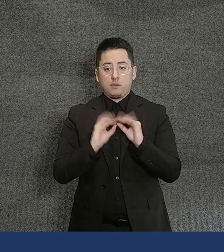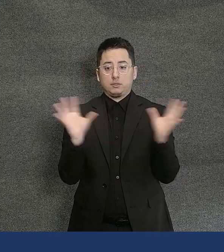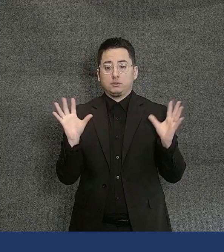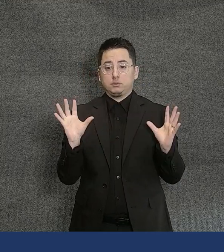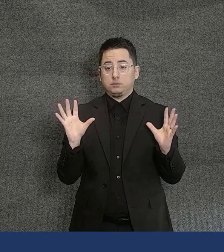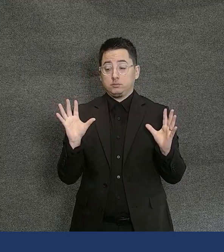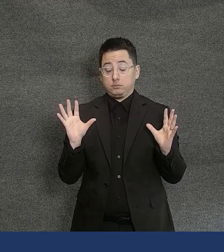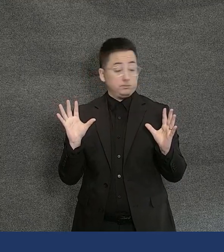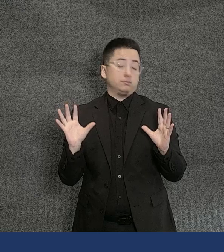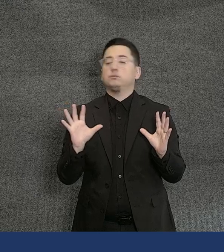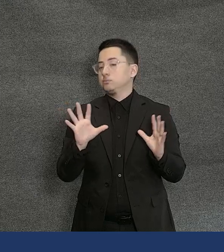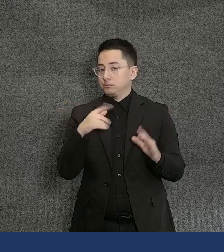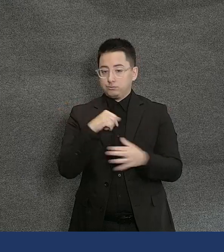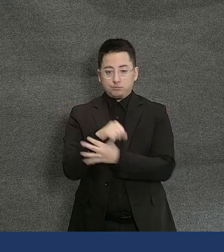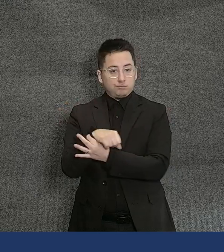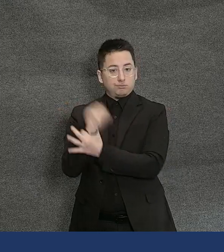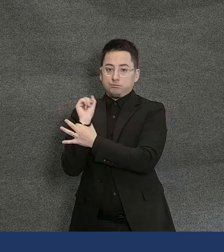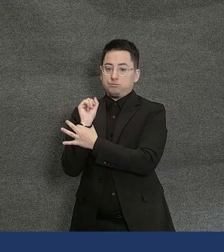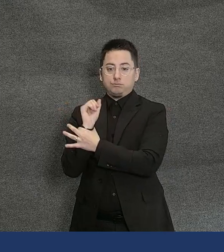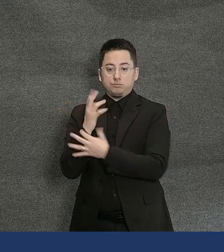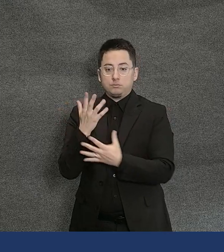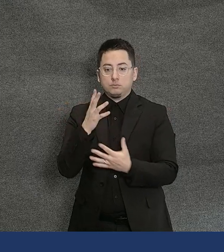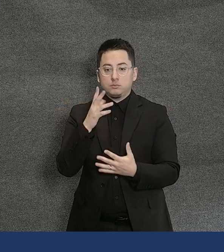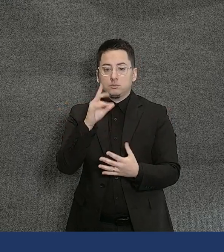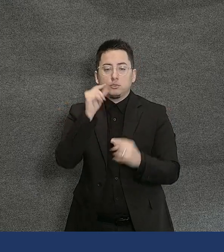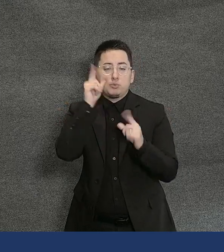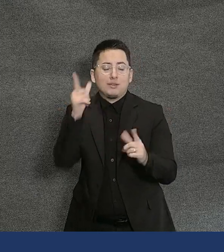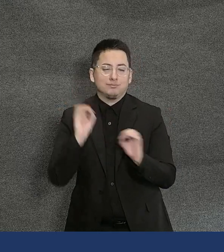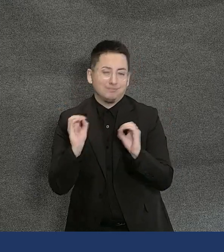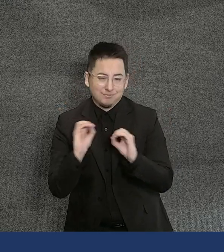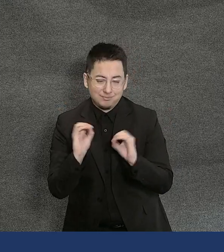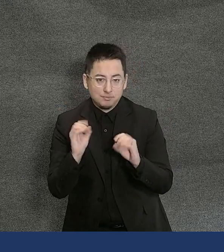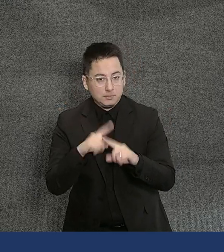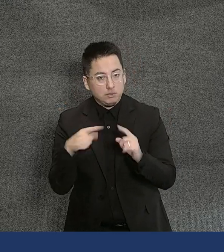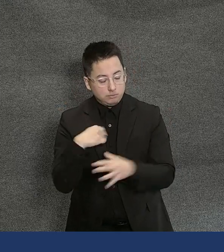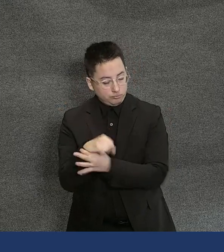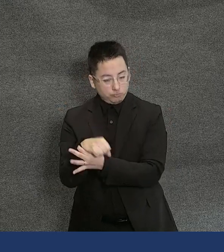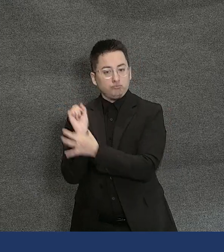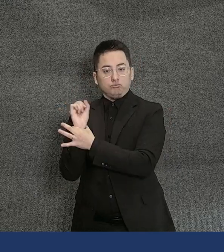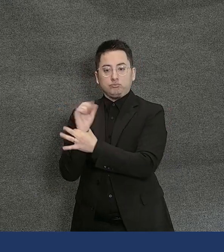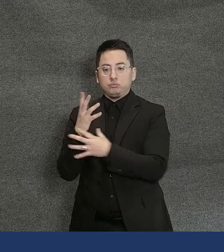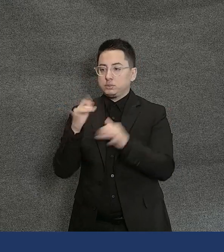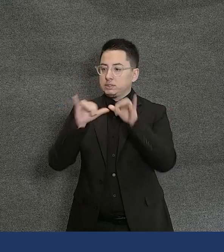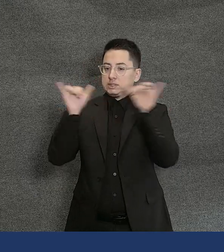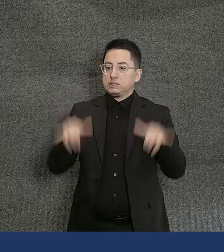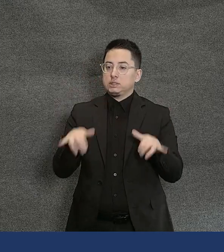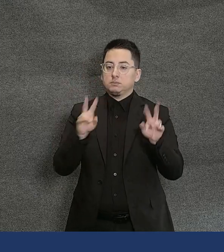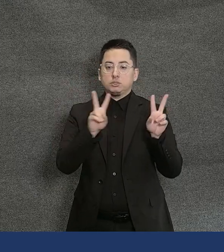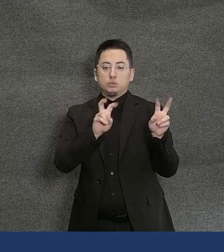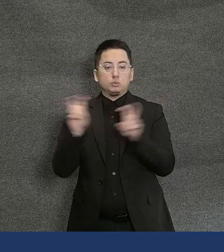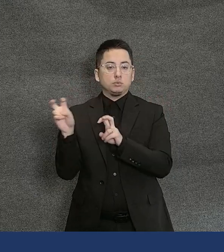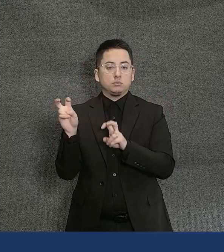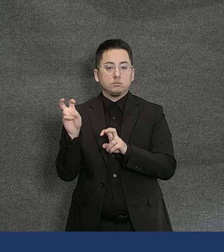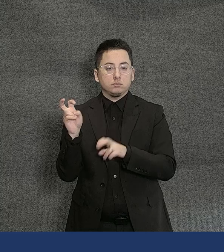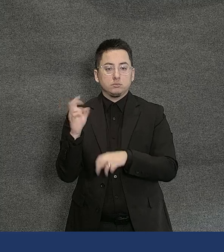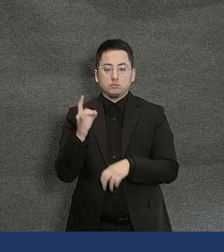surprising around some of the systematic issues that give rise to all of the service failures